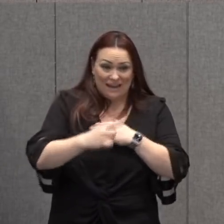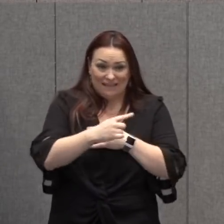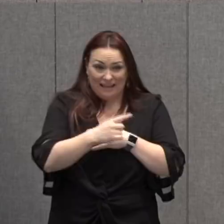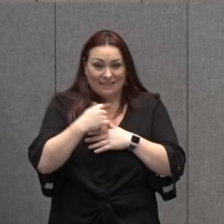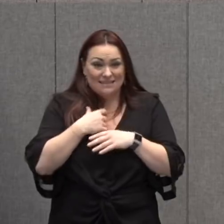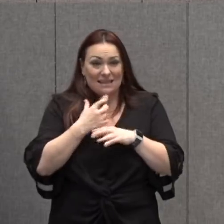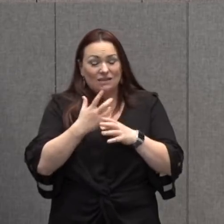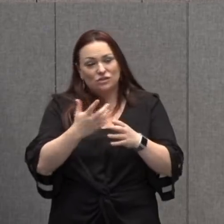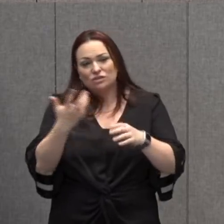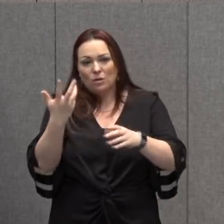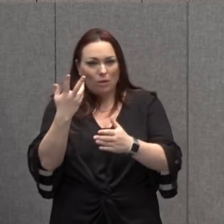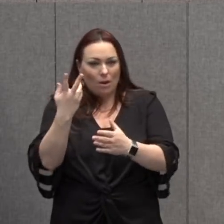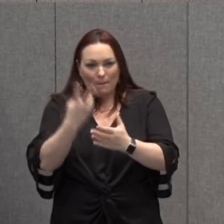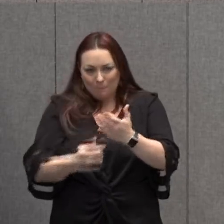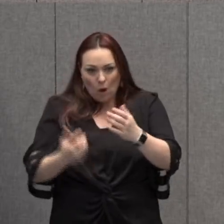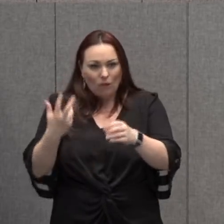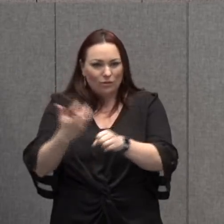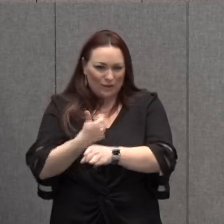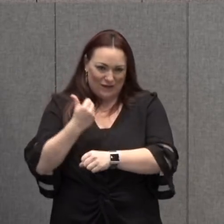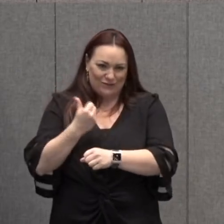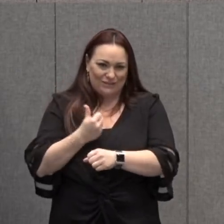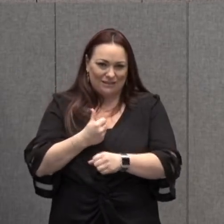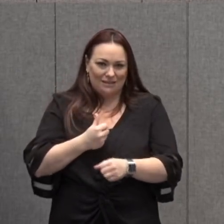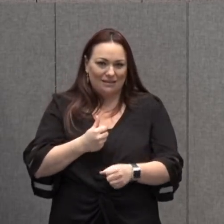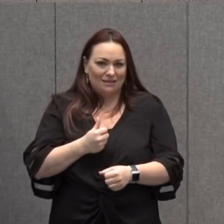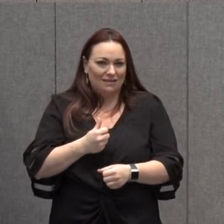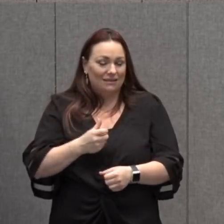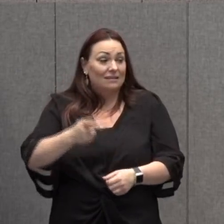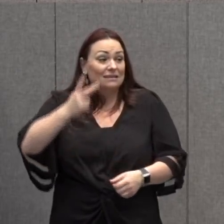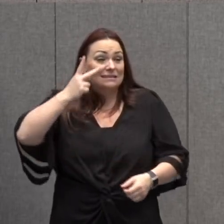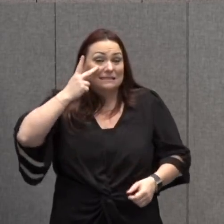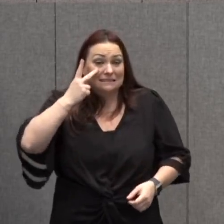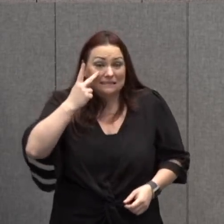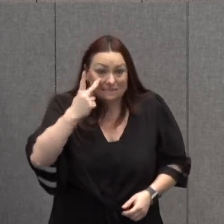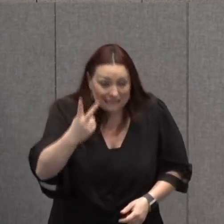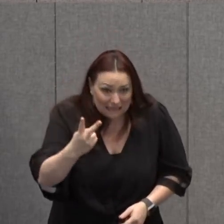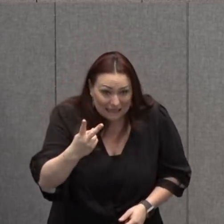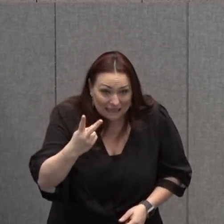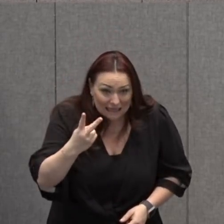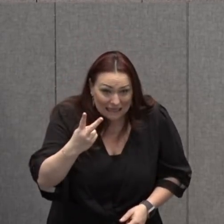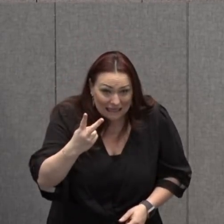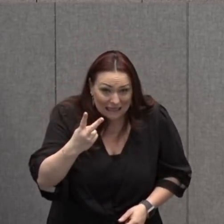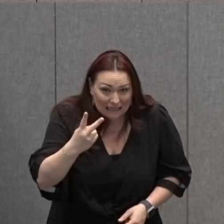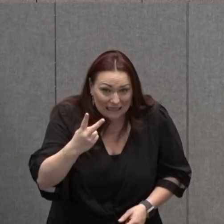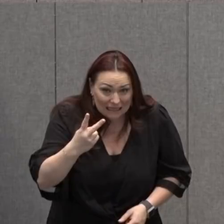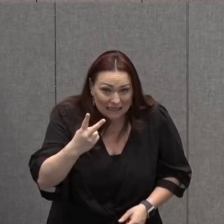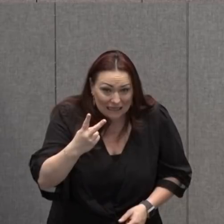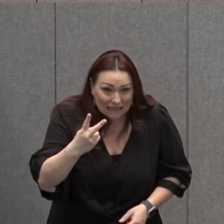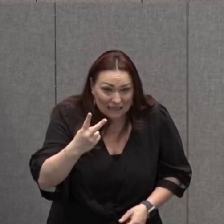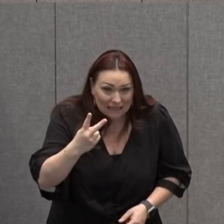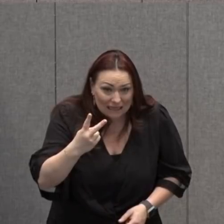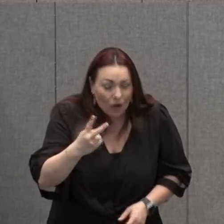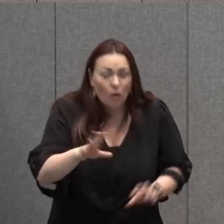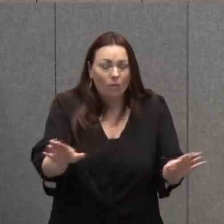We're both winner. And it's fun. Sea - Sea Oo, I wonder if she can remember. There was a shell somewhere, right?